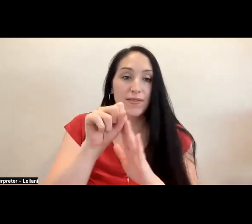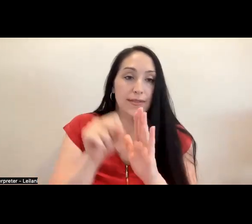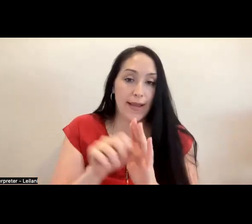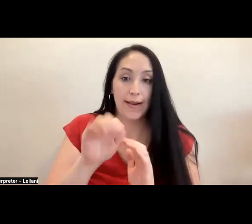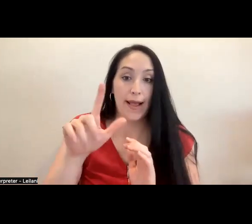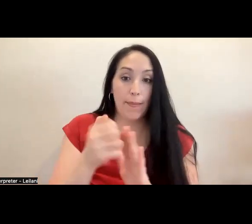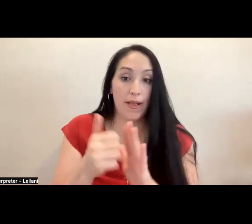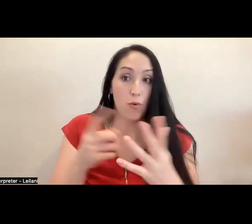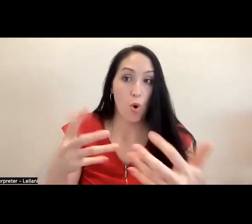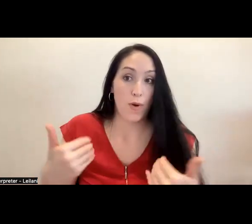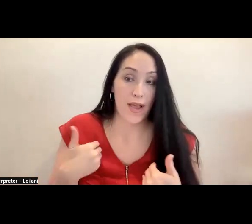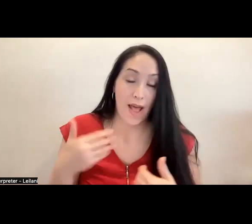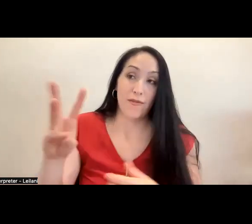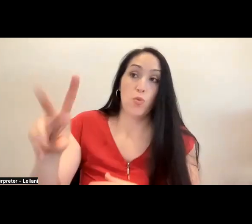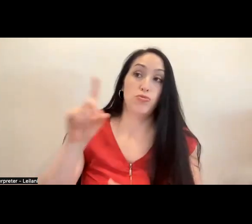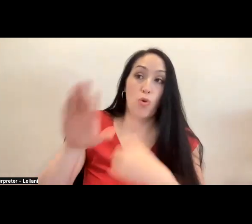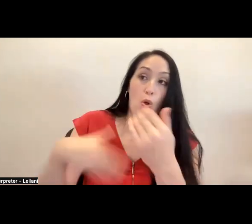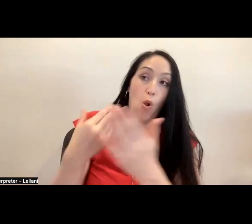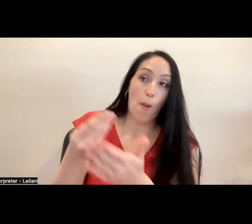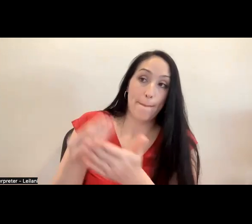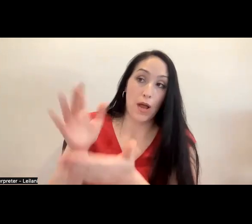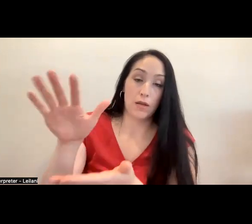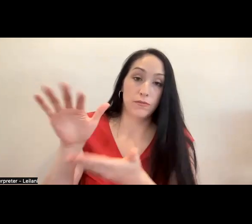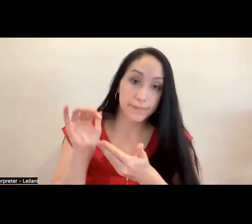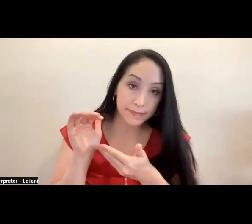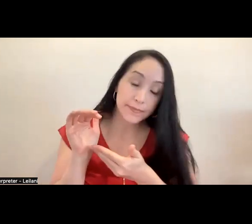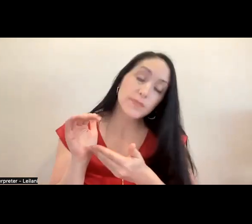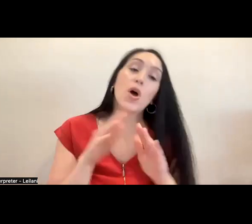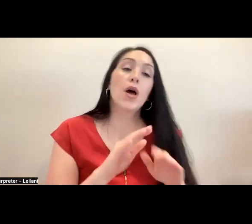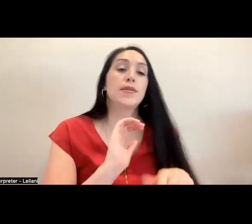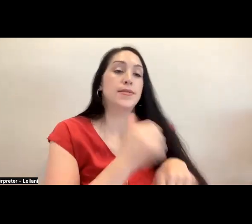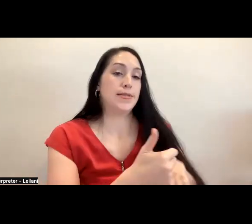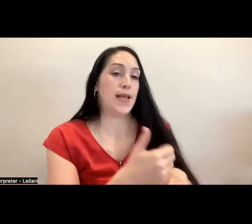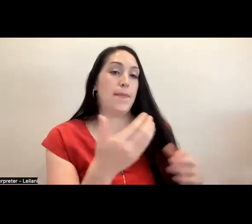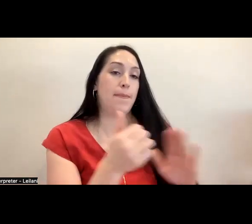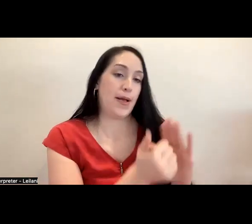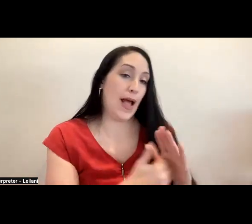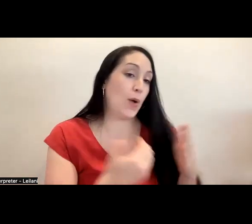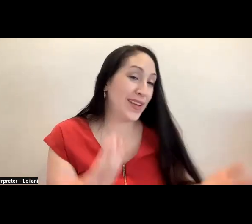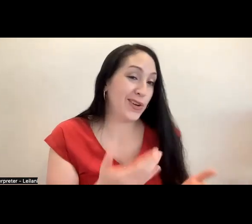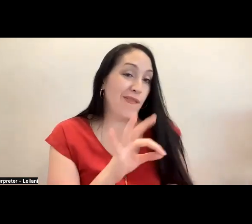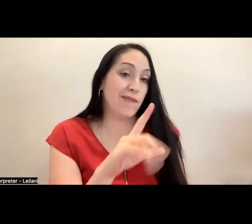open the alien side account, and then put those funds into it. 11:52:39 There's some additional paperwork with that. We're gonna have to know how much